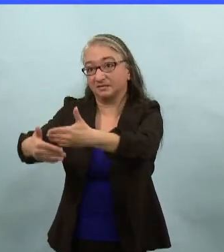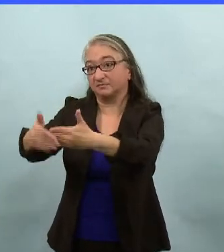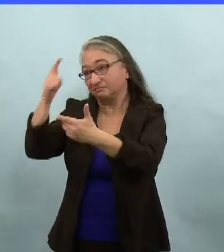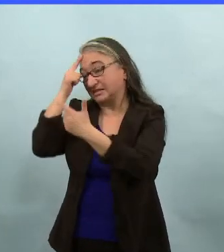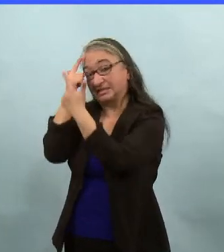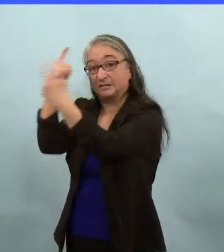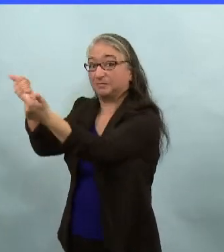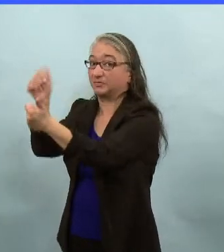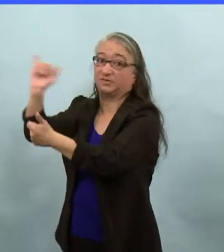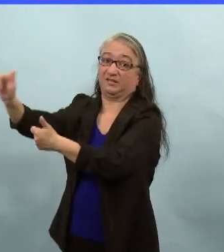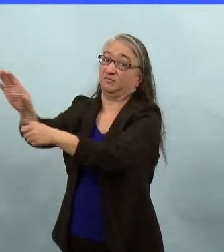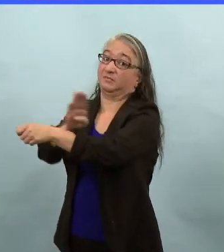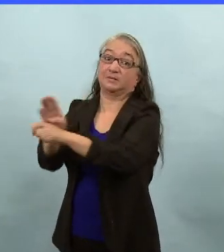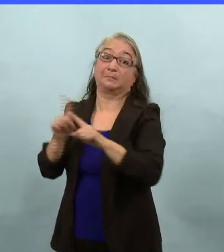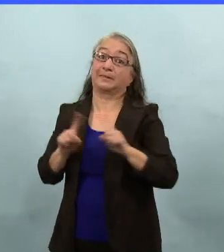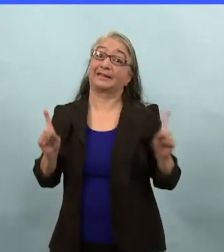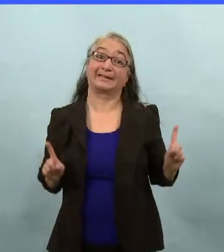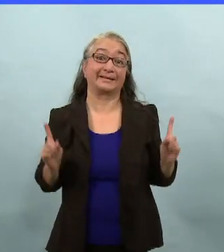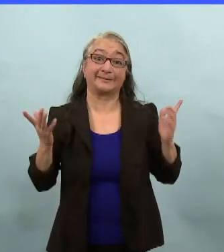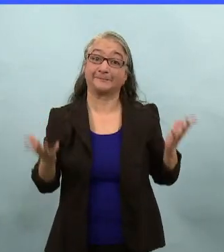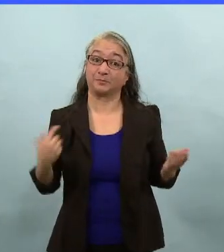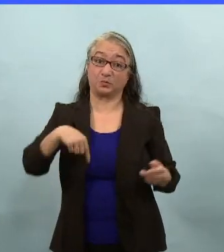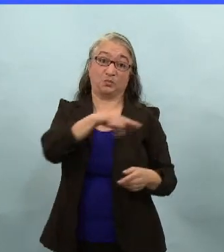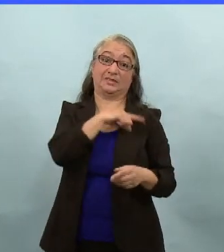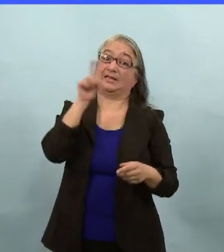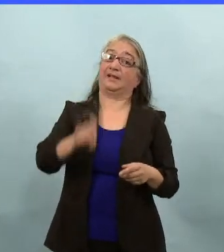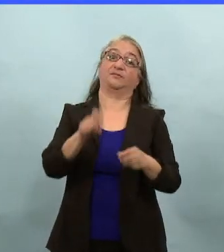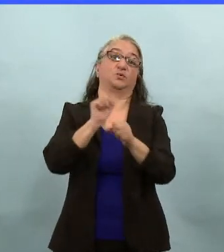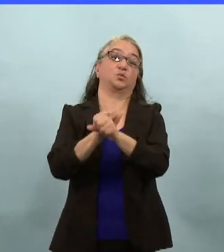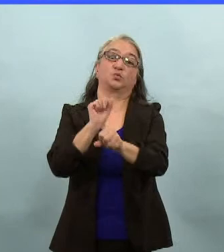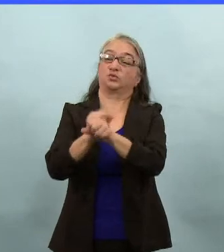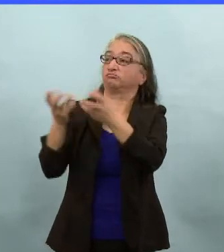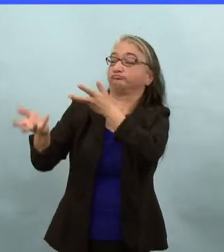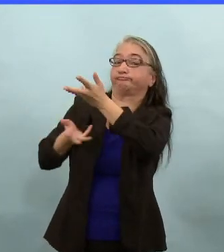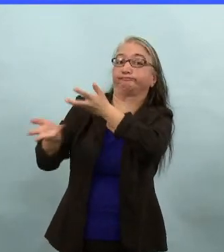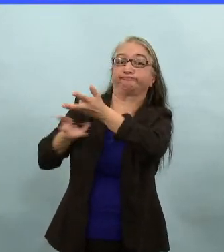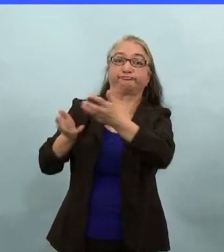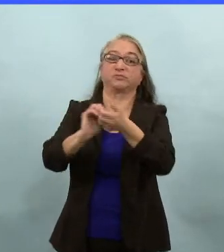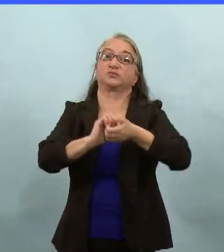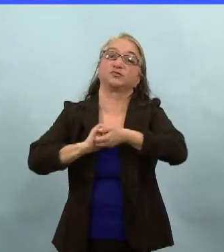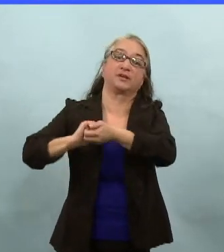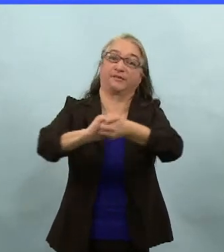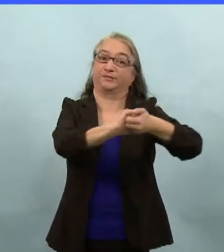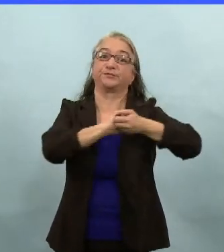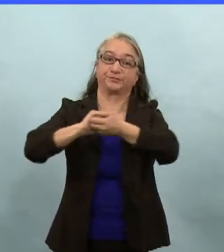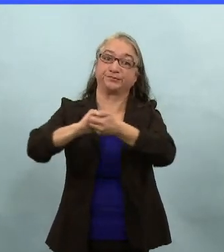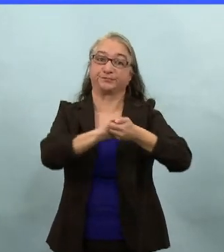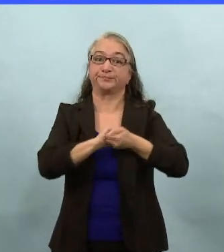we need to work together and and i think there are many people sometimes i see it on social media